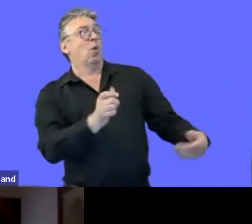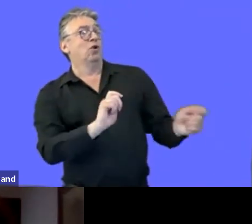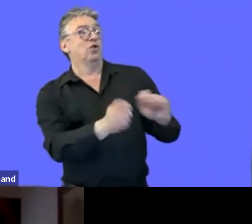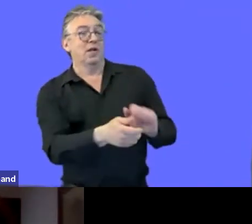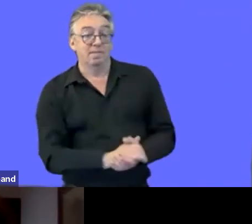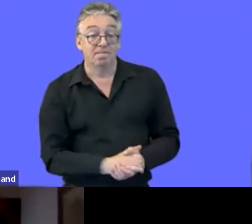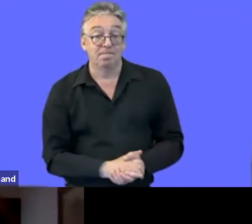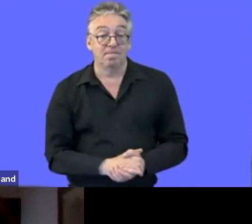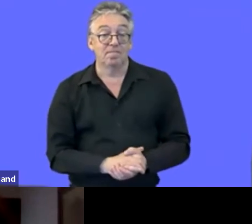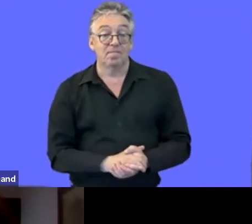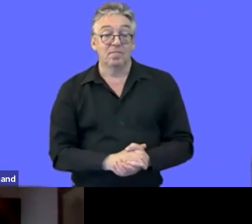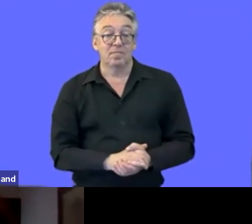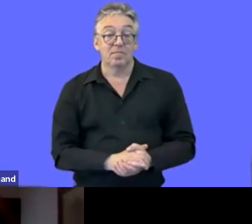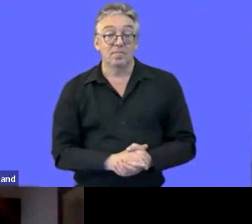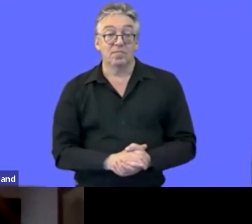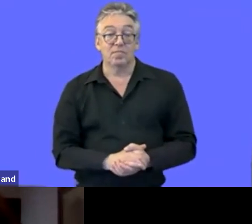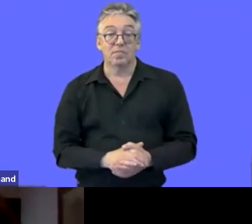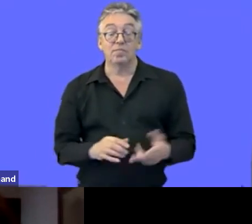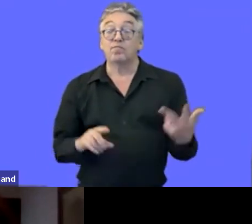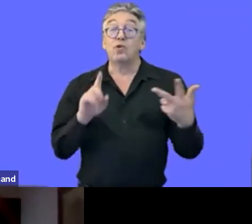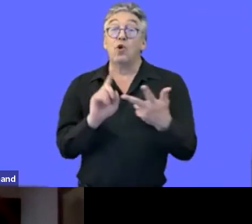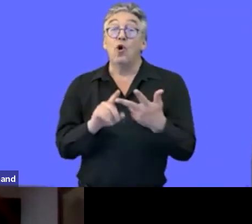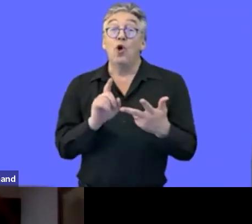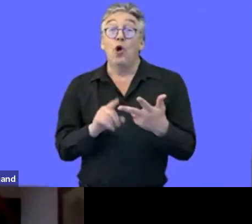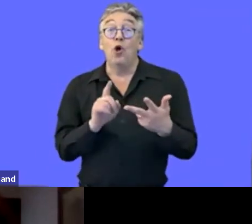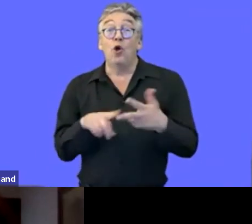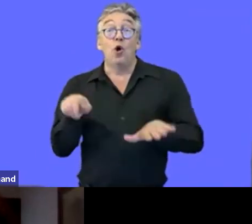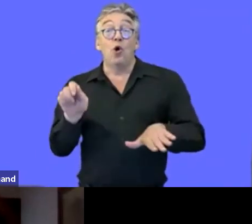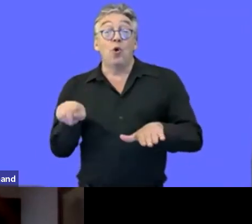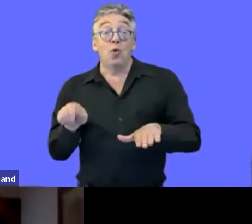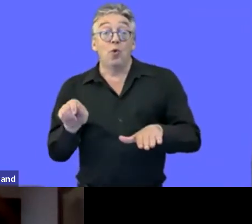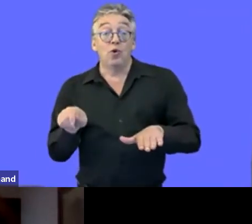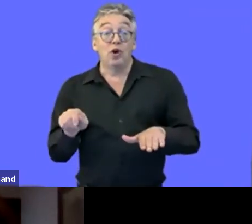The third case I wanted to highlight was Ciobanu vs. Moldova